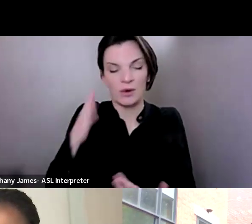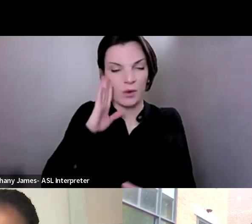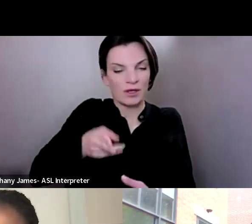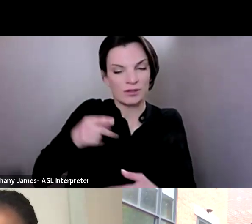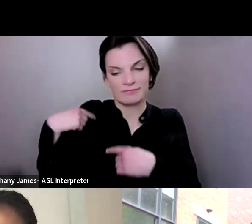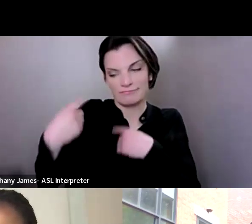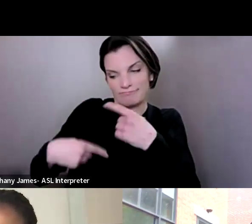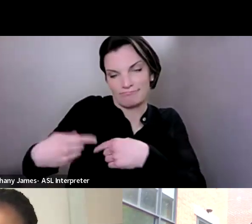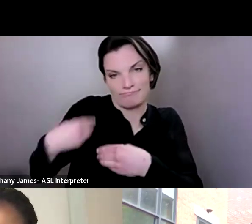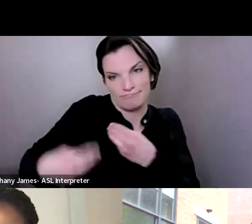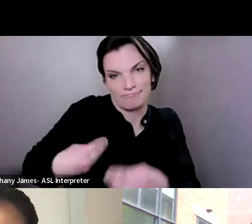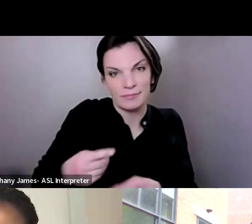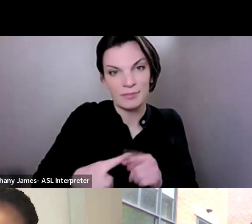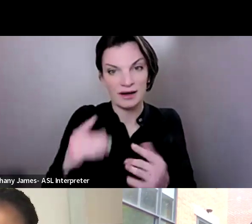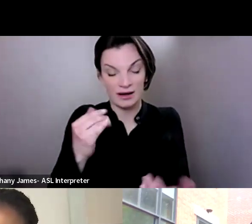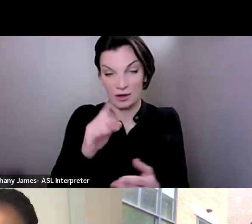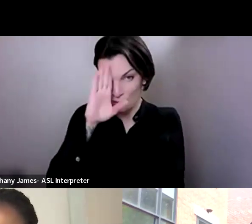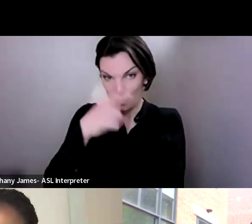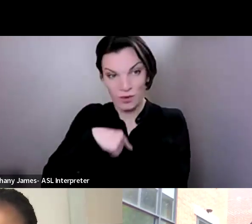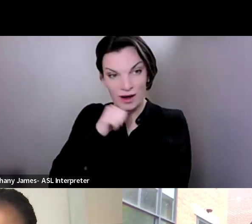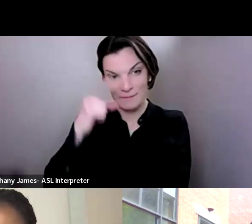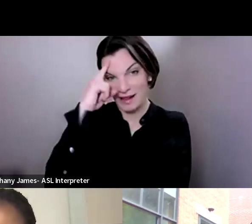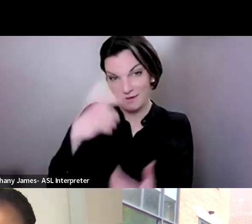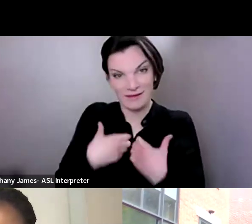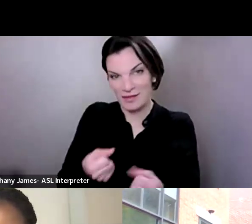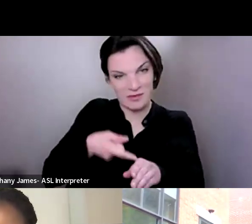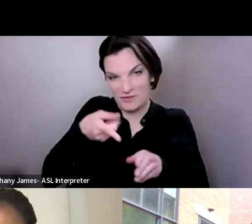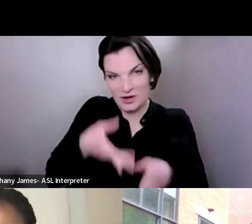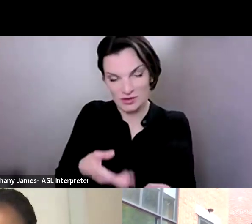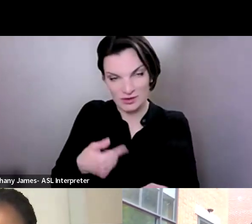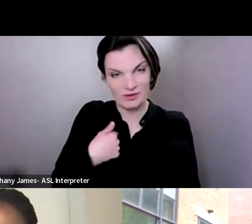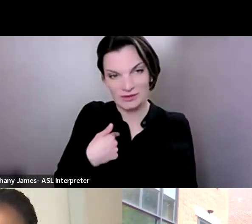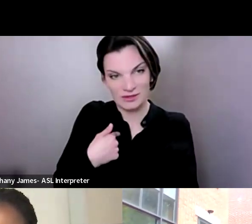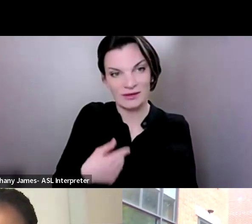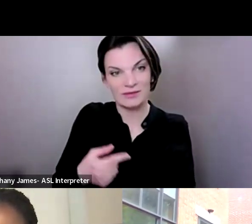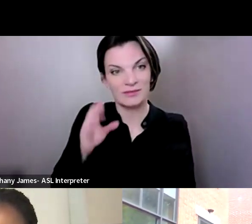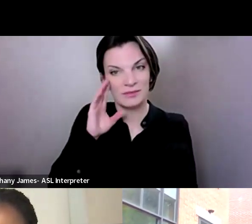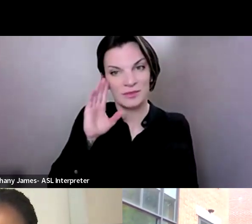professionals and we're not developing that. We're providing what's available for people to